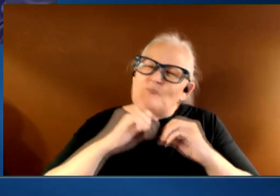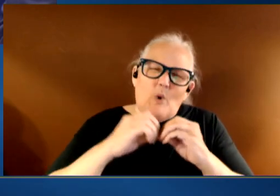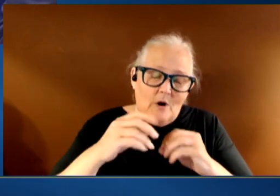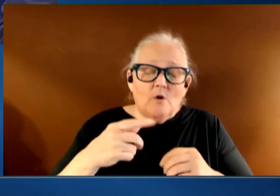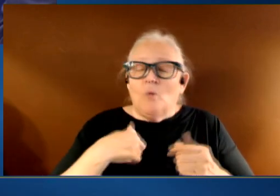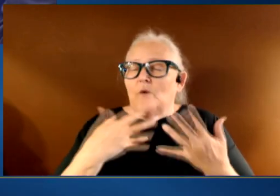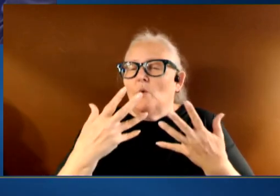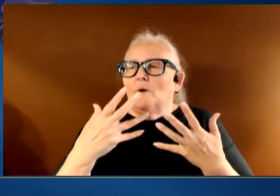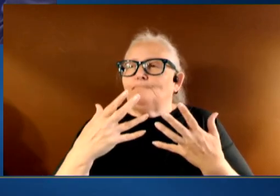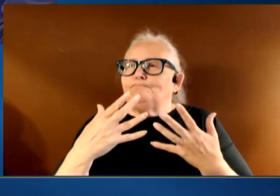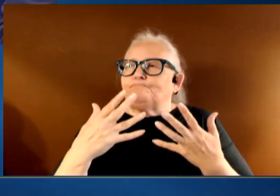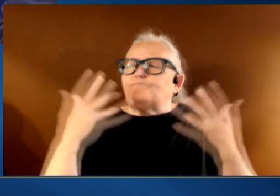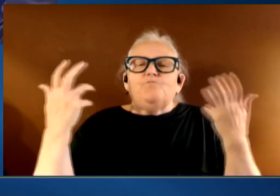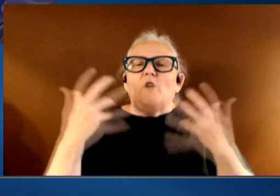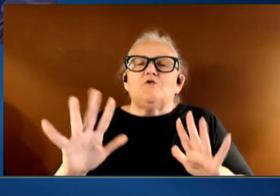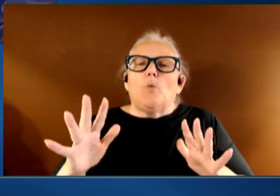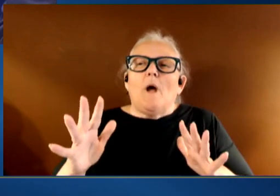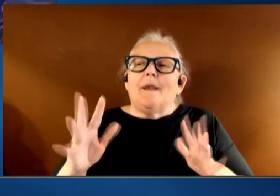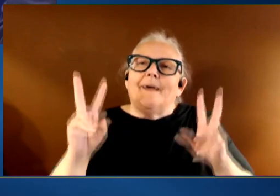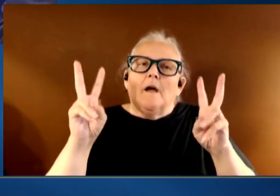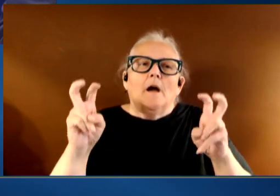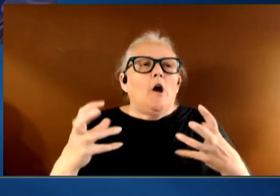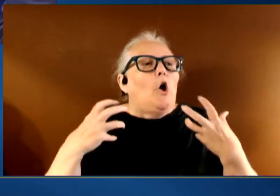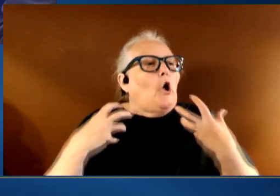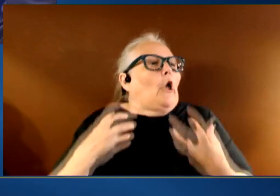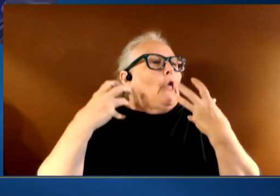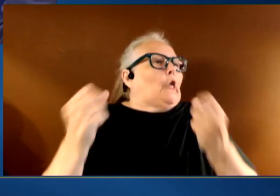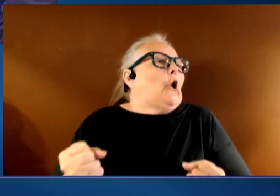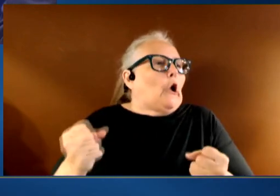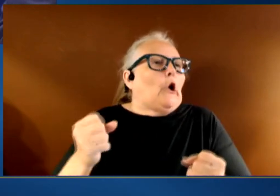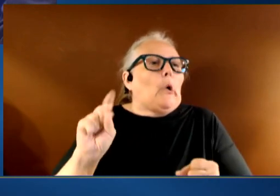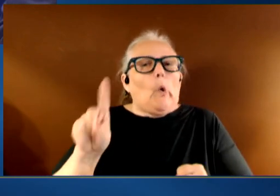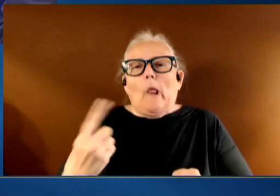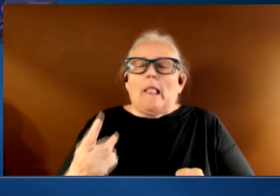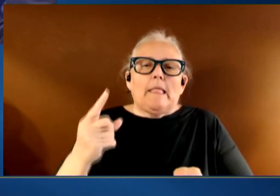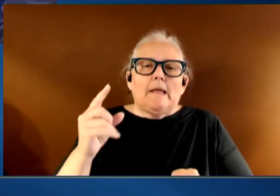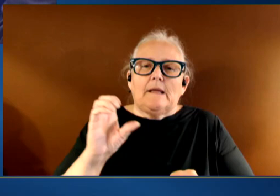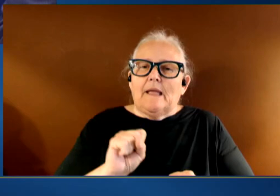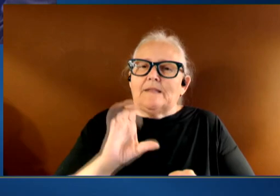to just reverse or cure sickle cell disease. We really want to prolong lifespan. We want